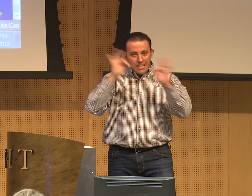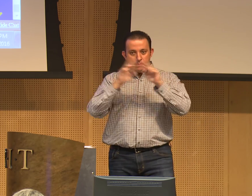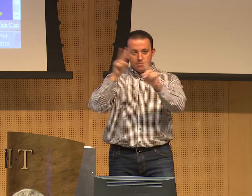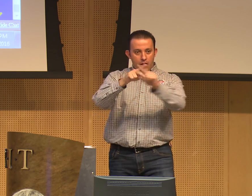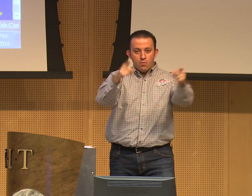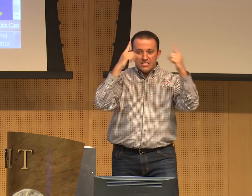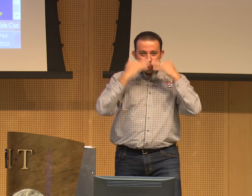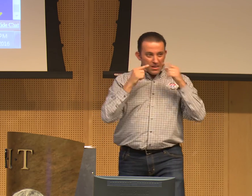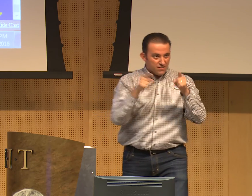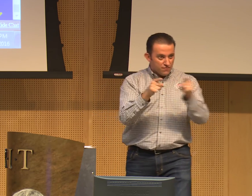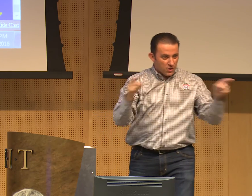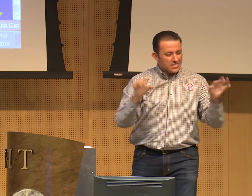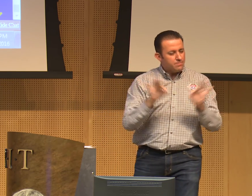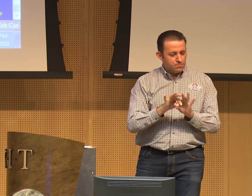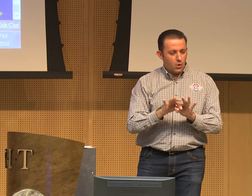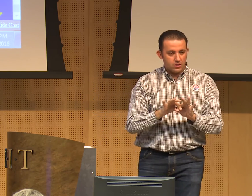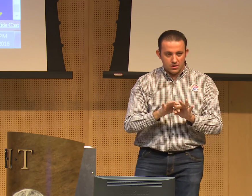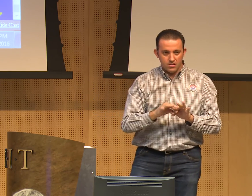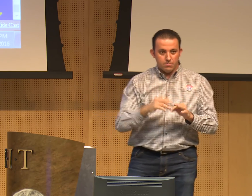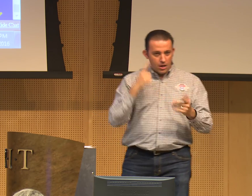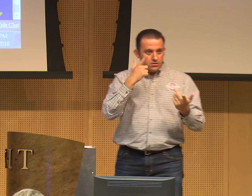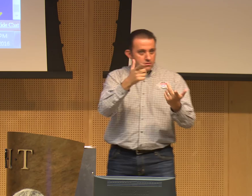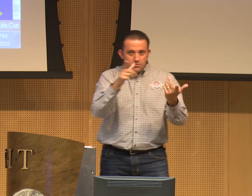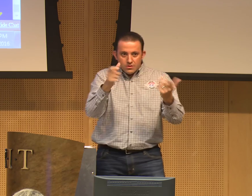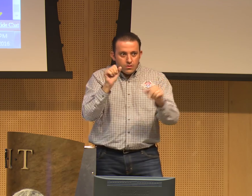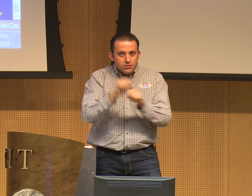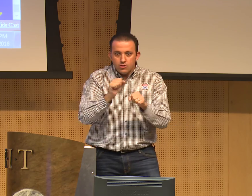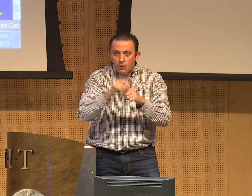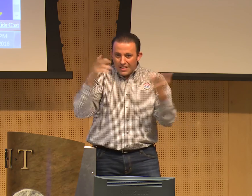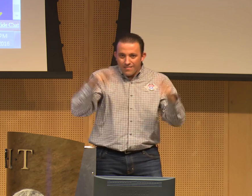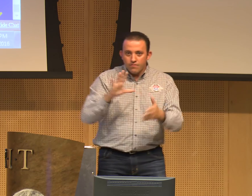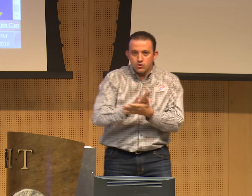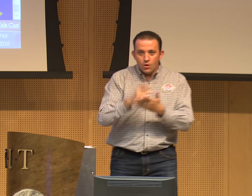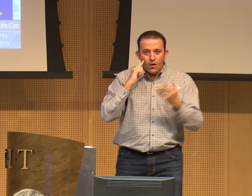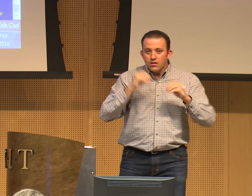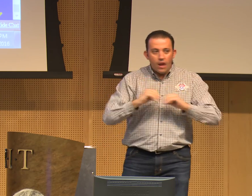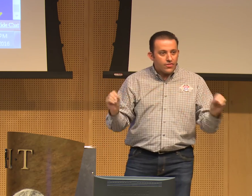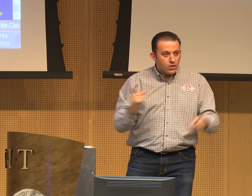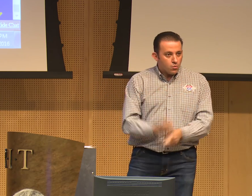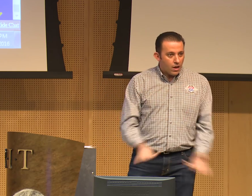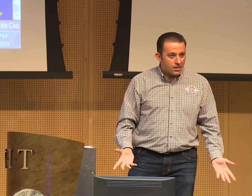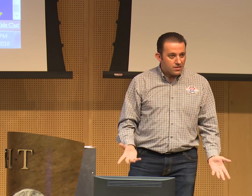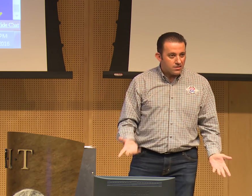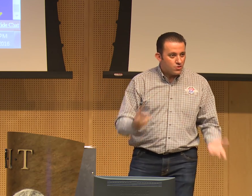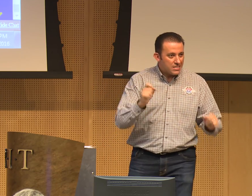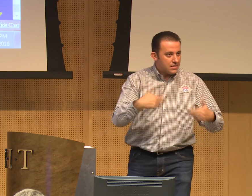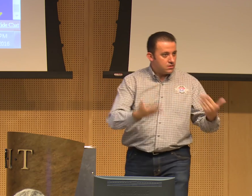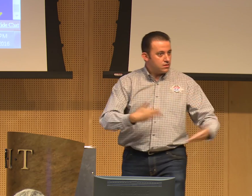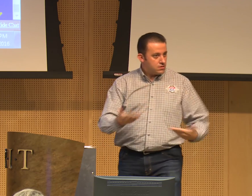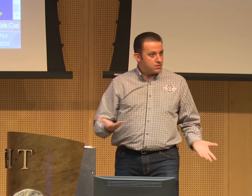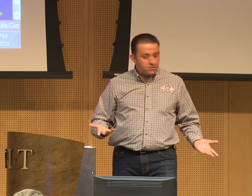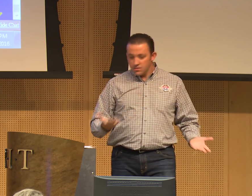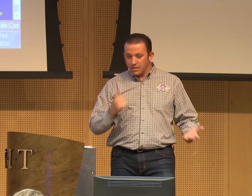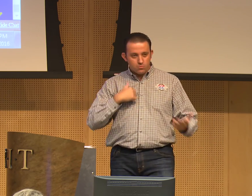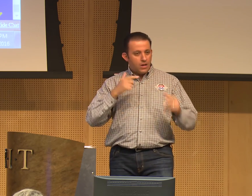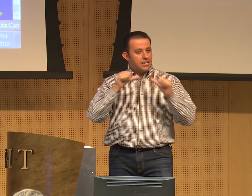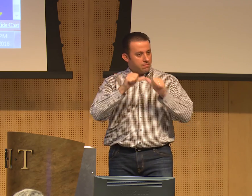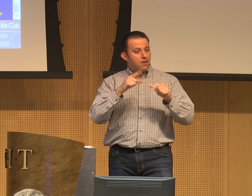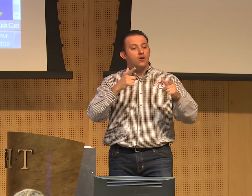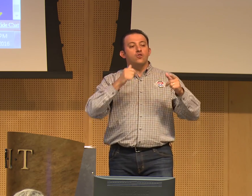But you've got to continue to ask and push until you get that "yes." You know, if you're looking for a job-- you're not in school for nothing, right? You're here because you've got a purpose in mind.